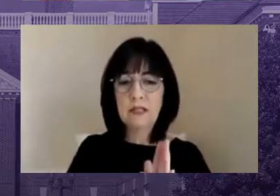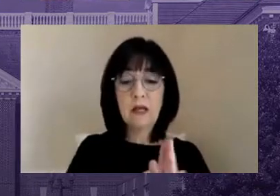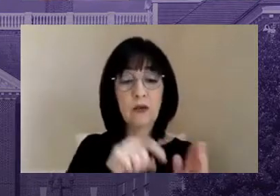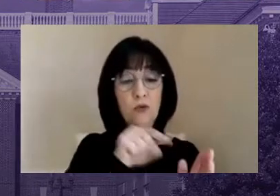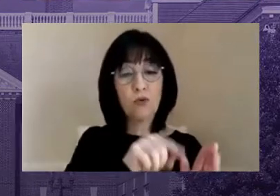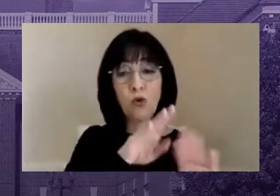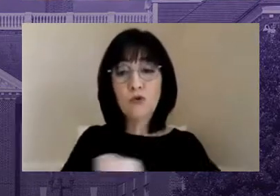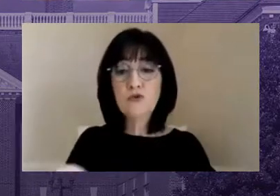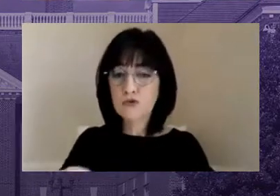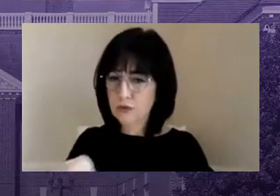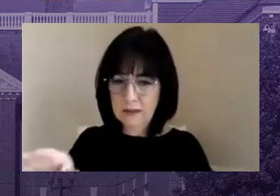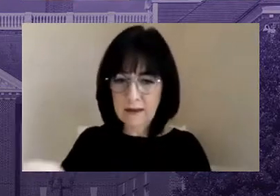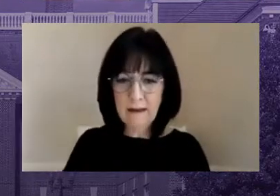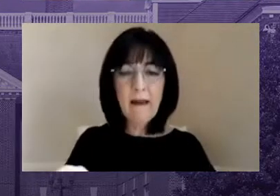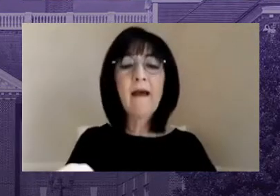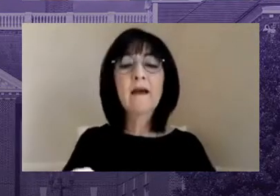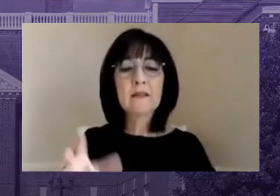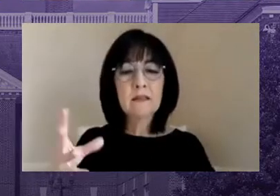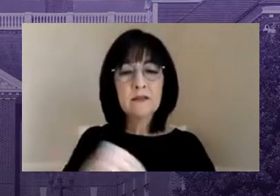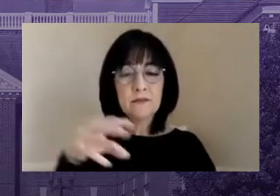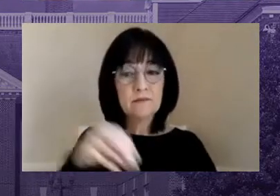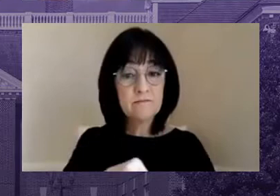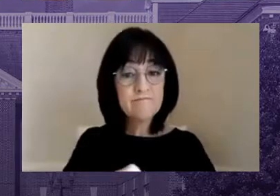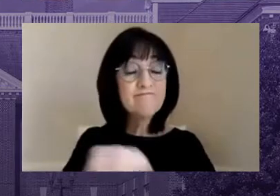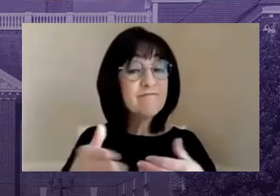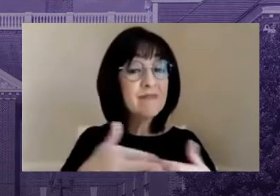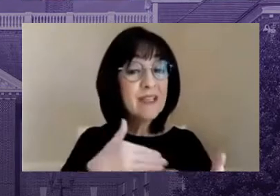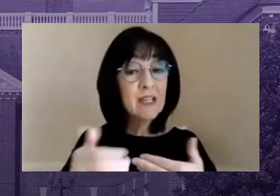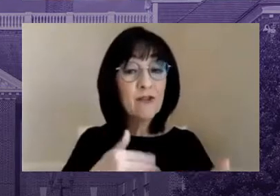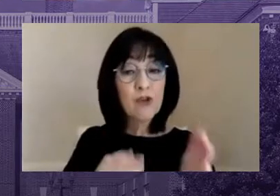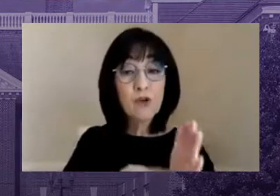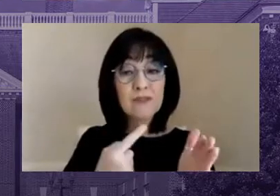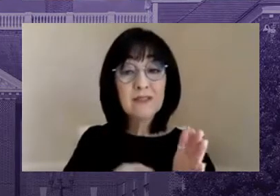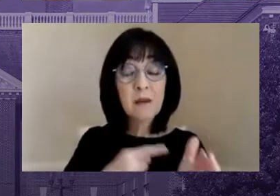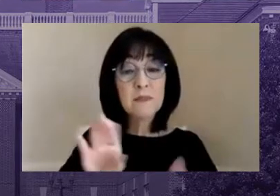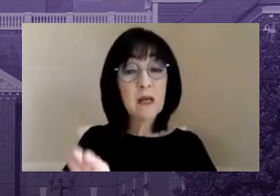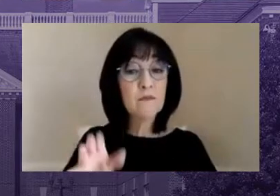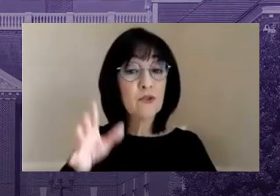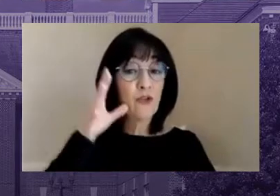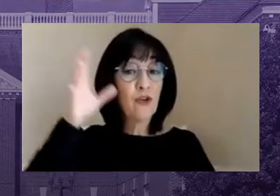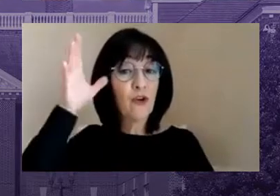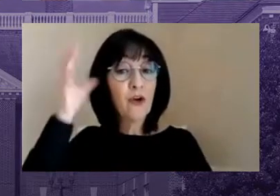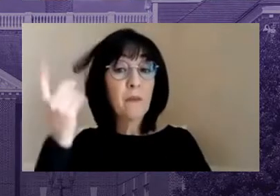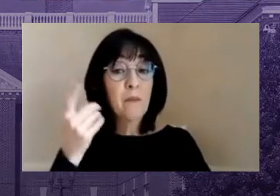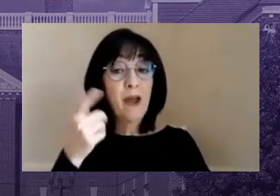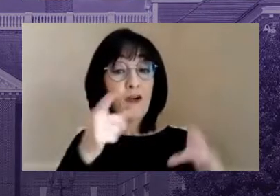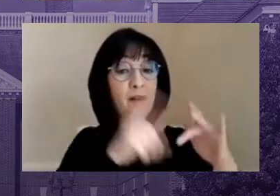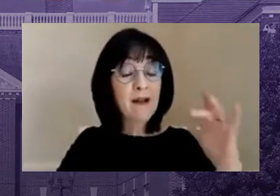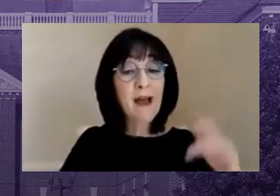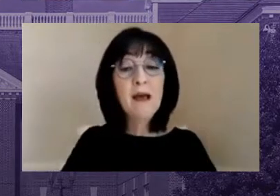prolonged and repeated absences of one or both parents or their relatives. These children show